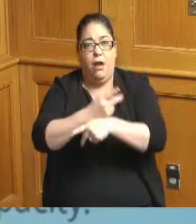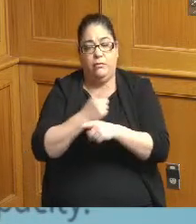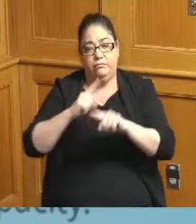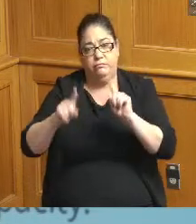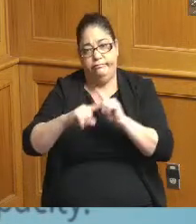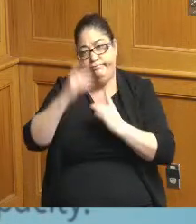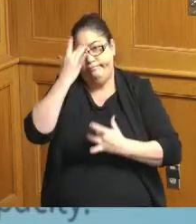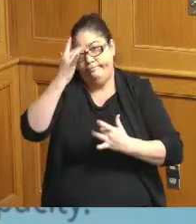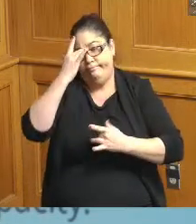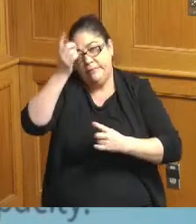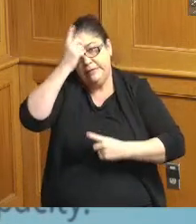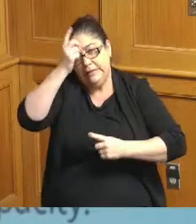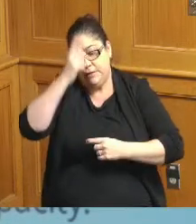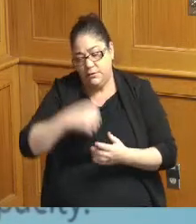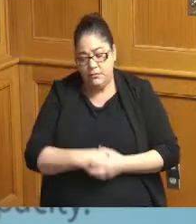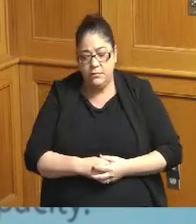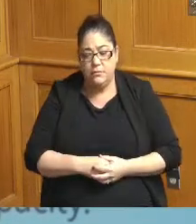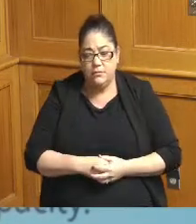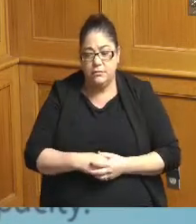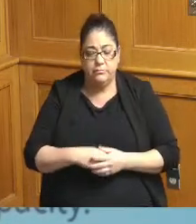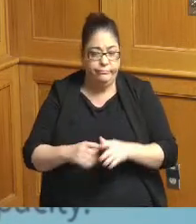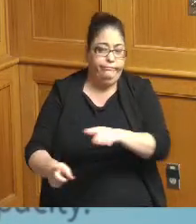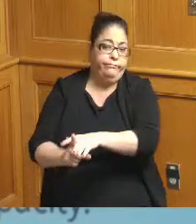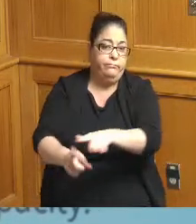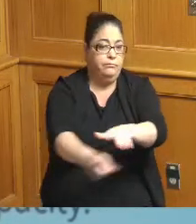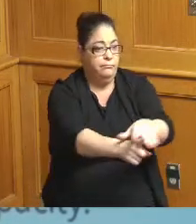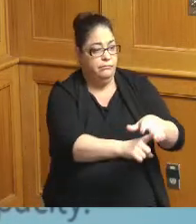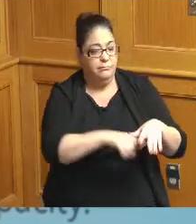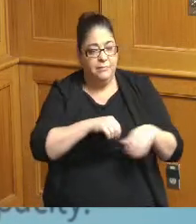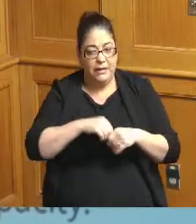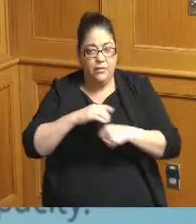up within our community and I just wanted to reiterate that the Centers for Disease Control